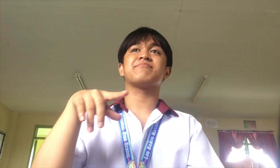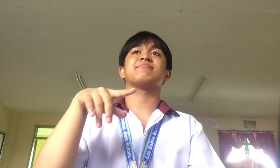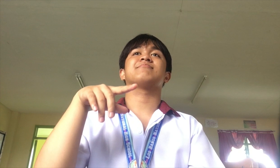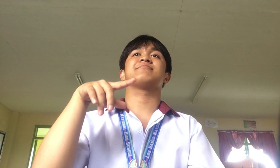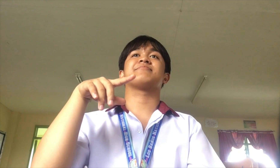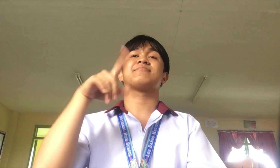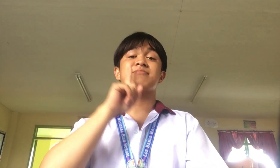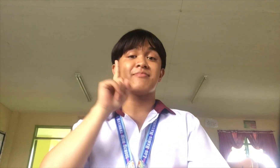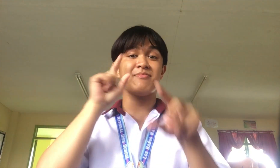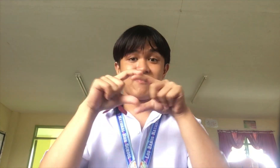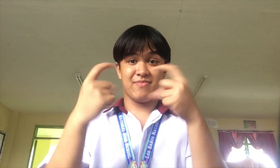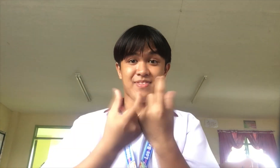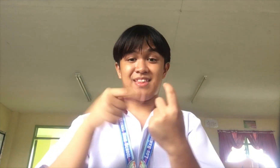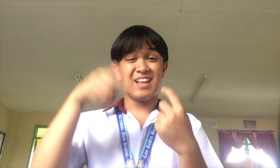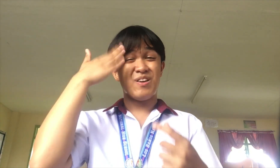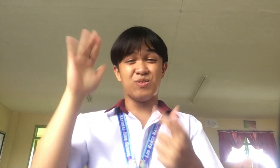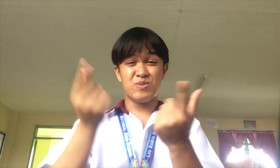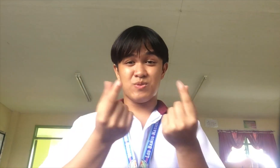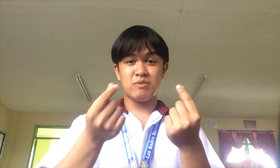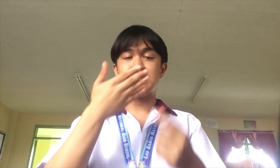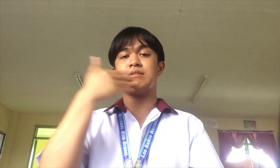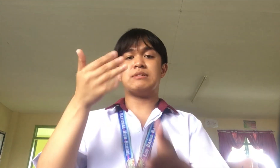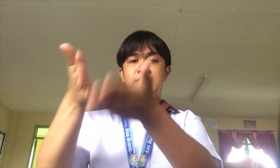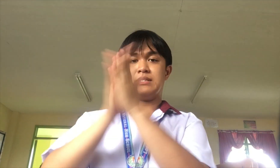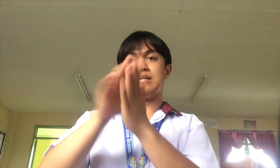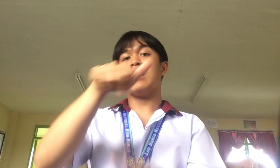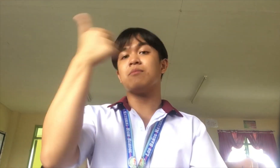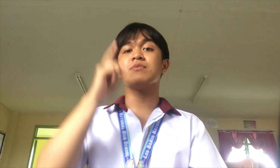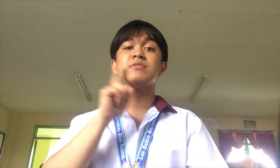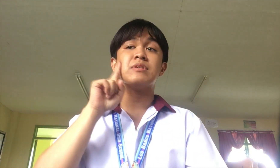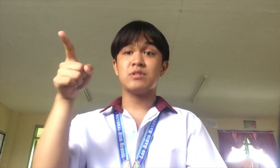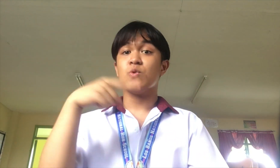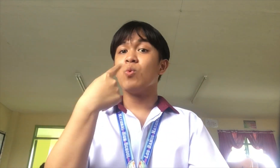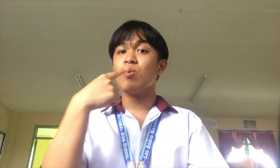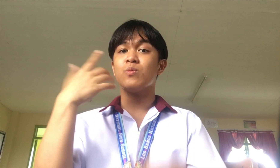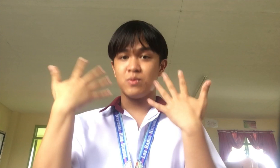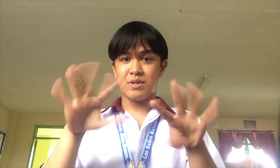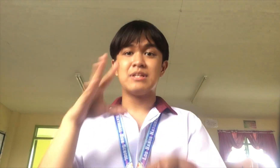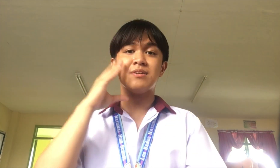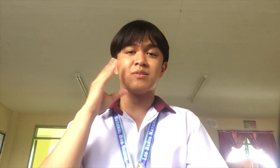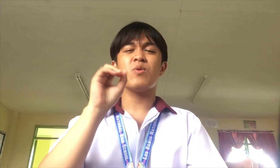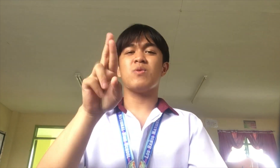Another way is if deaf groups doesn't know what to do it's better if you have to ask other deaf friends who knows better so much about researching